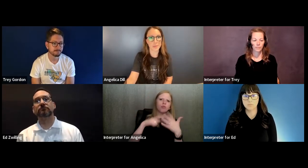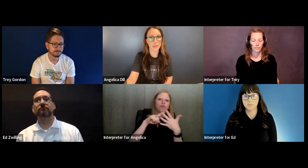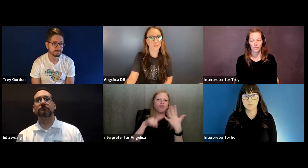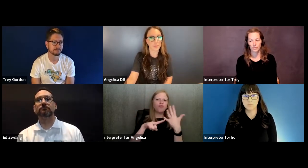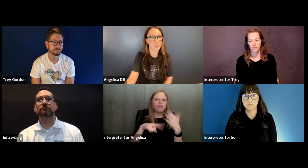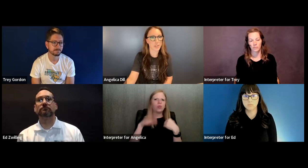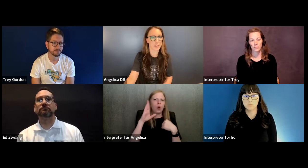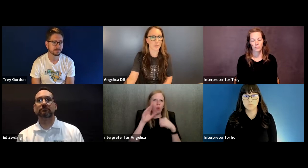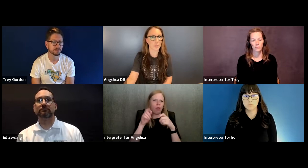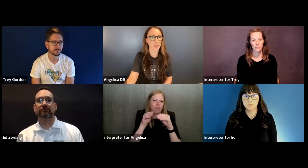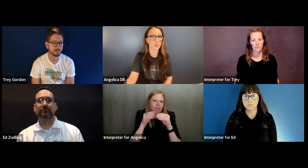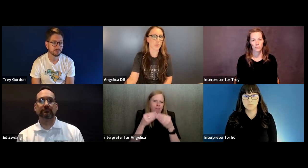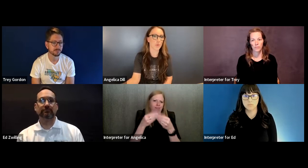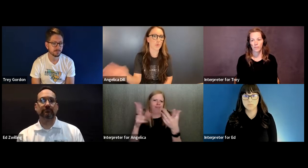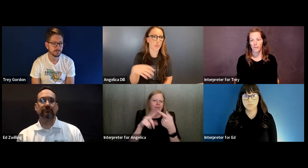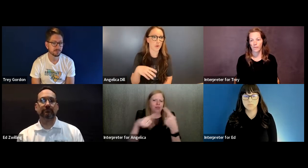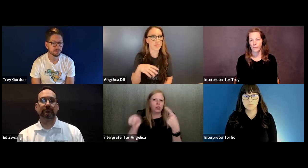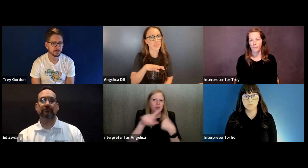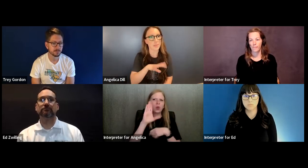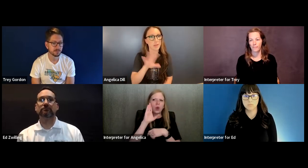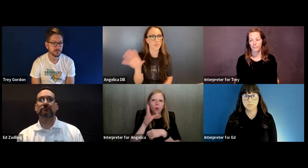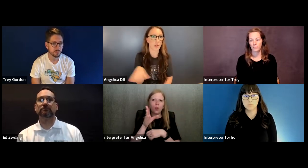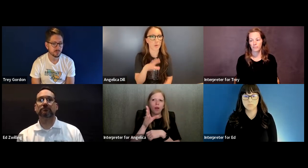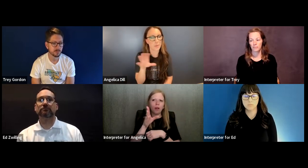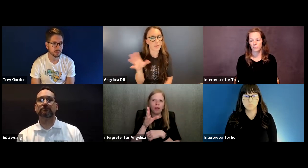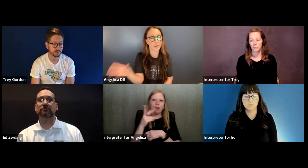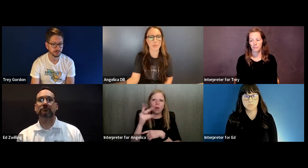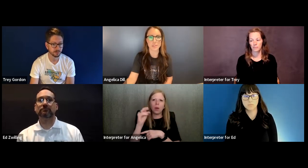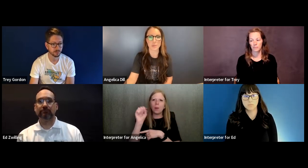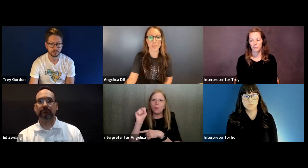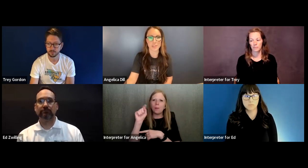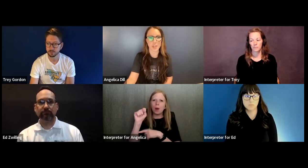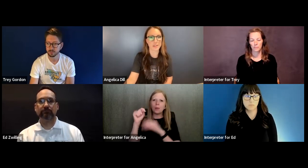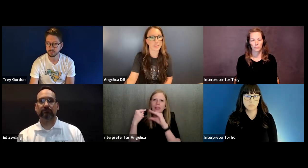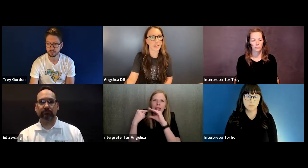that information out to everybody through a post email follow-up email and also in the chat tonight